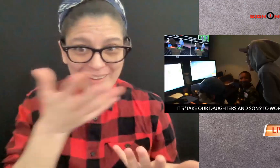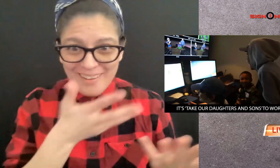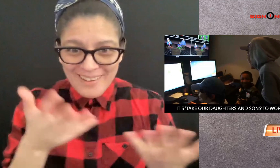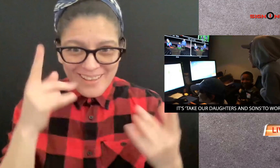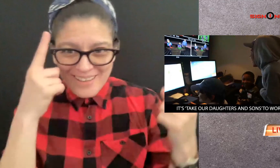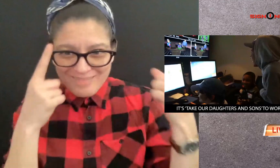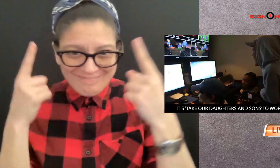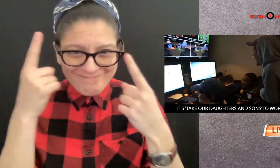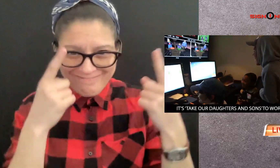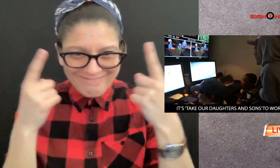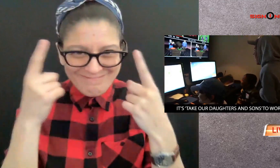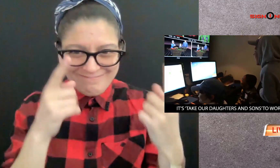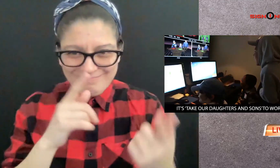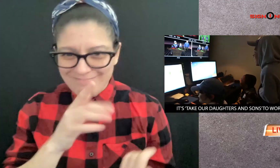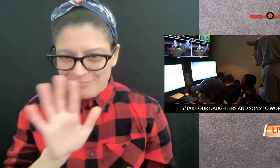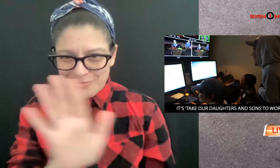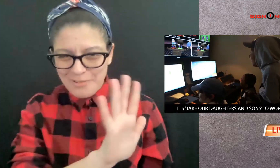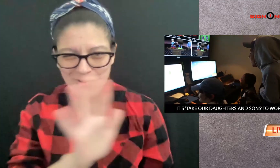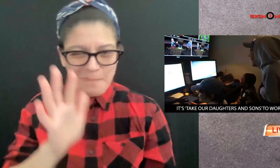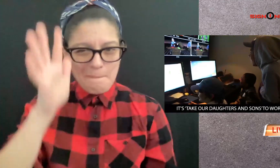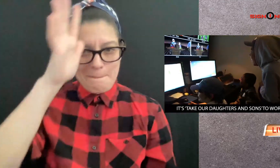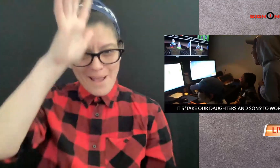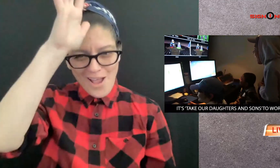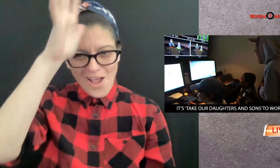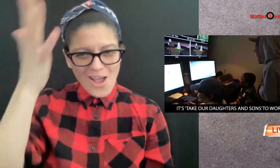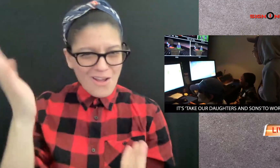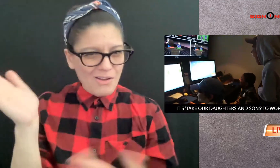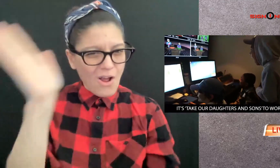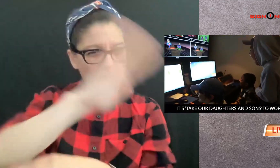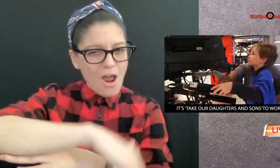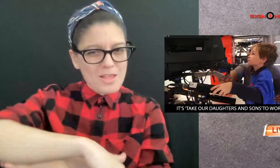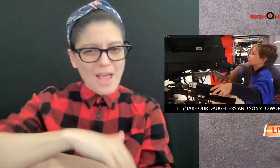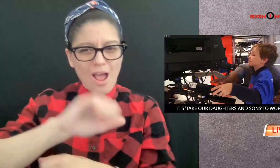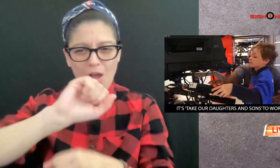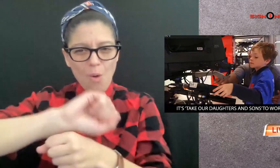hey kids ever wonder what your parents do all day at work